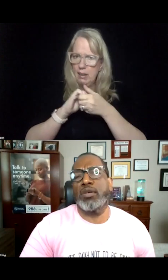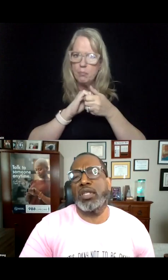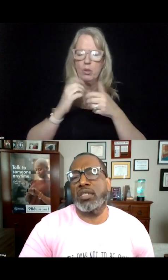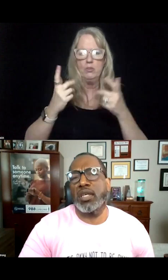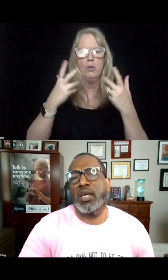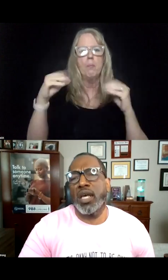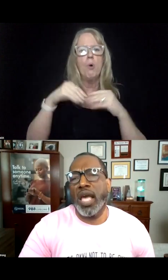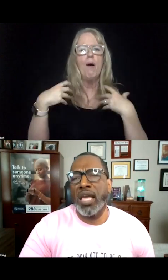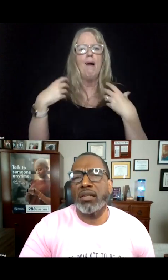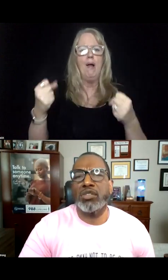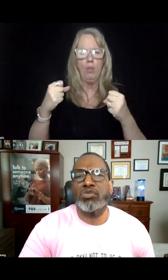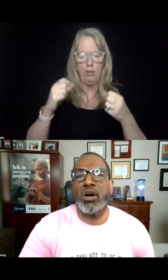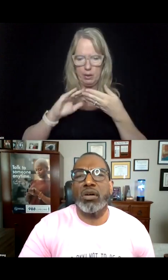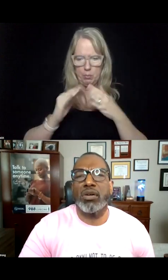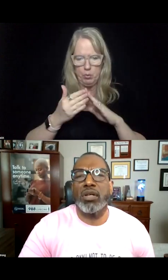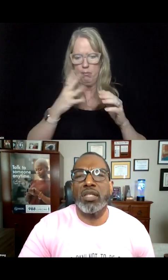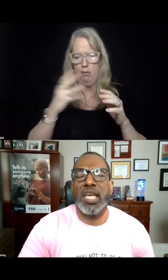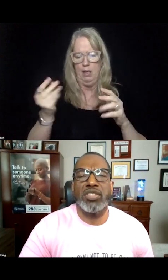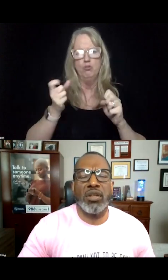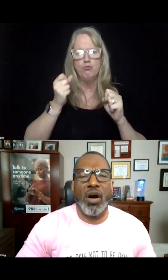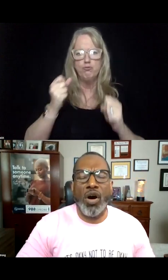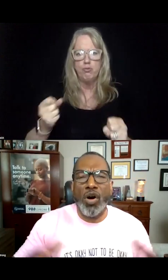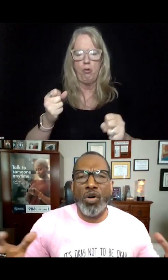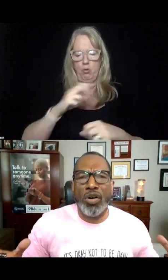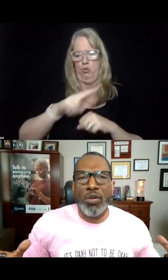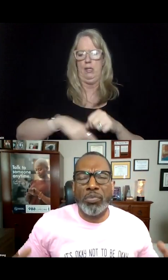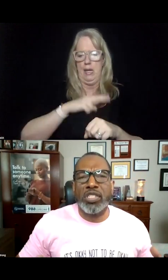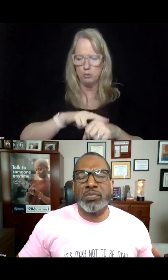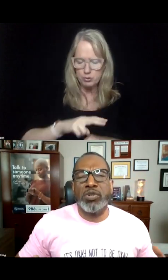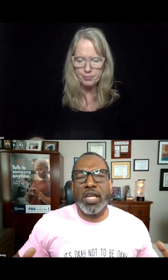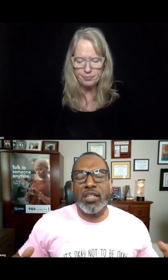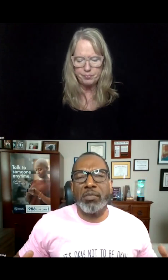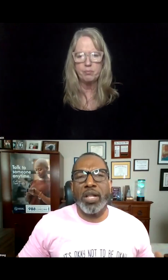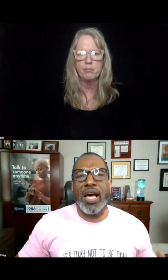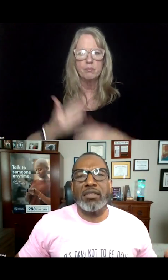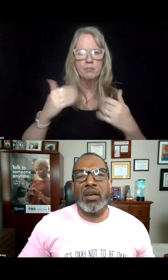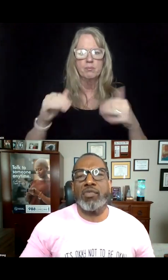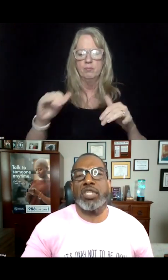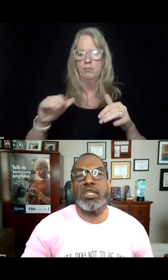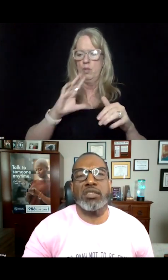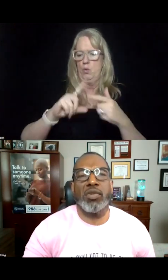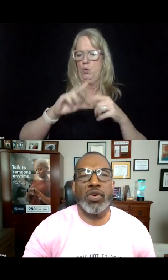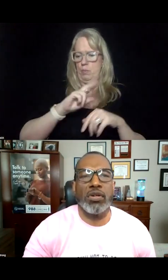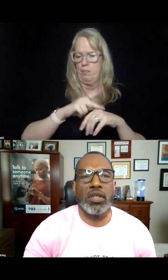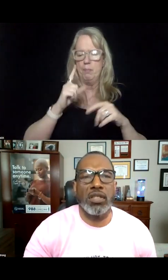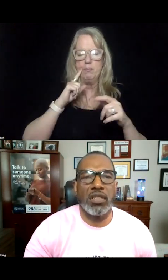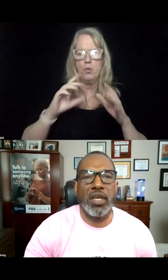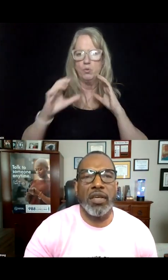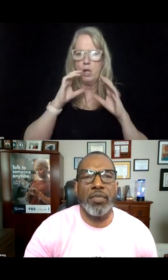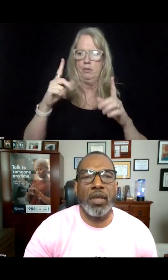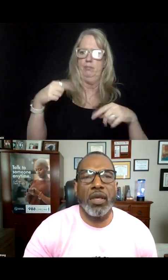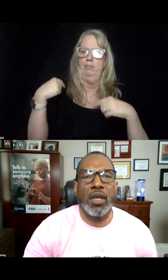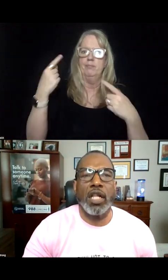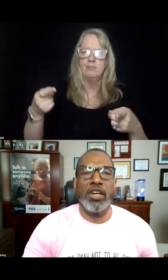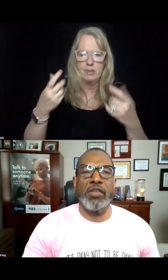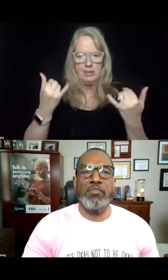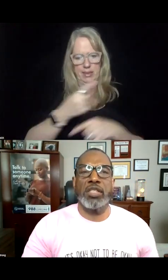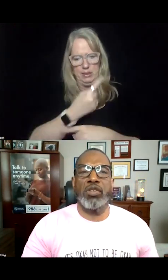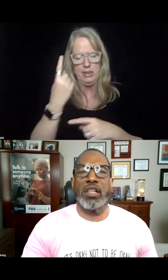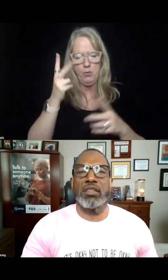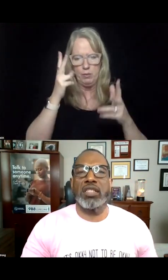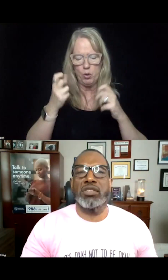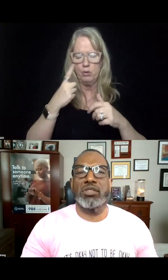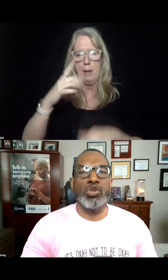COMMUNITIES AND A NATION ALL APPLY TODAY. MENTAL HEALTH DISCRIMINATIONS